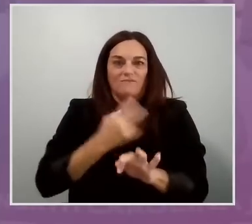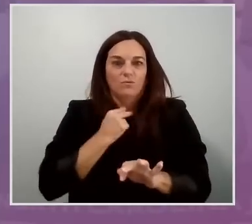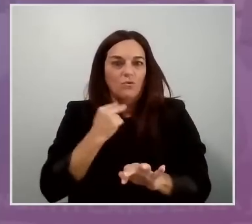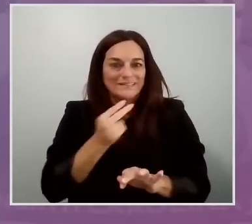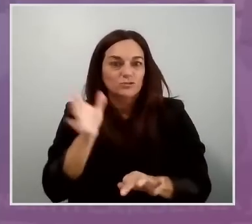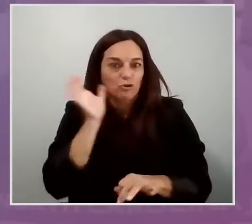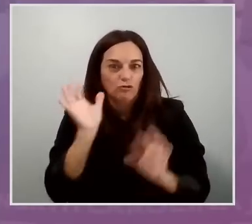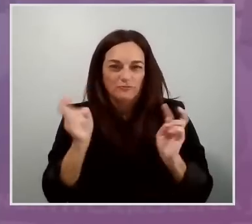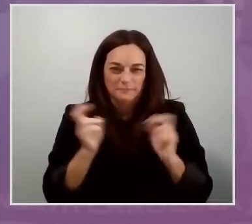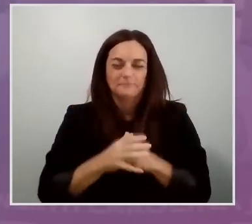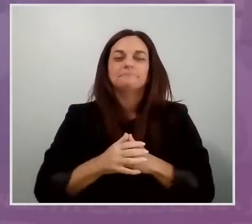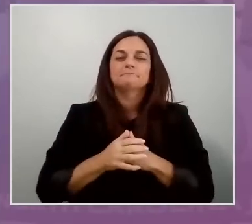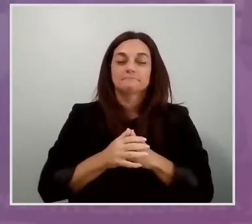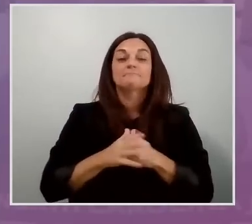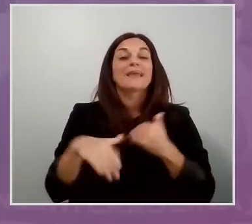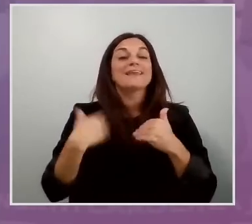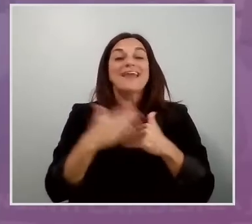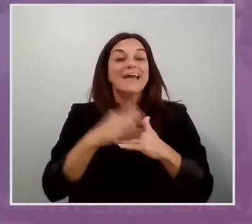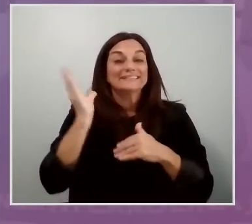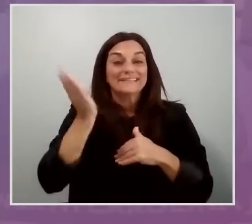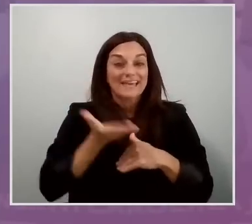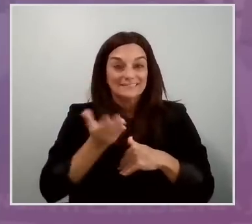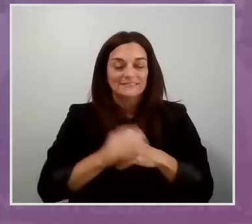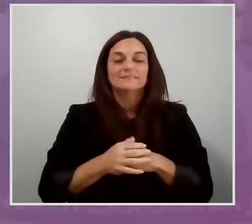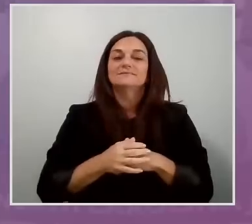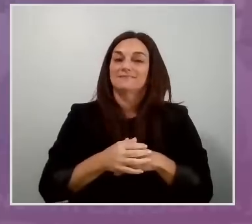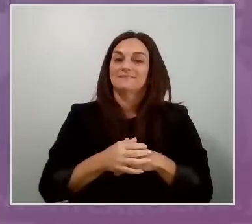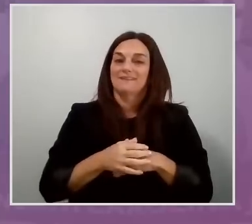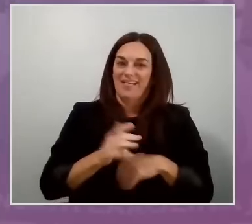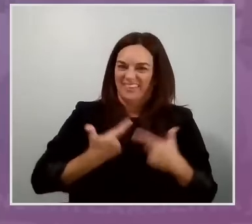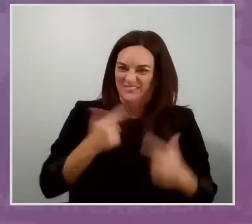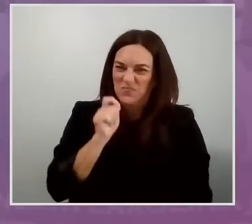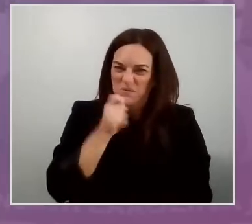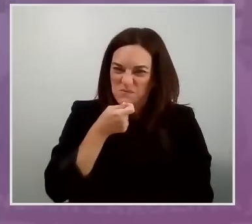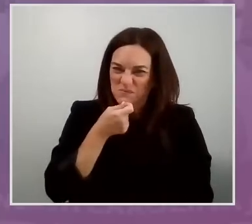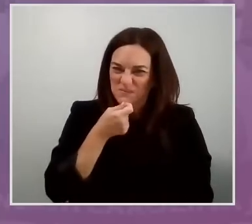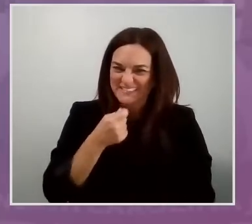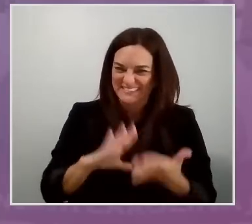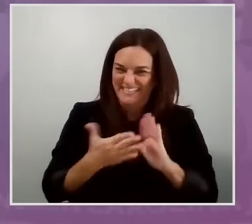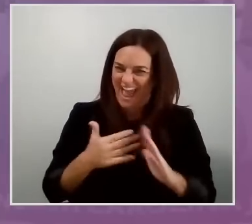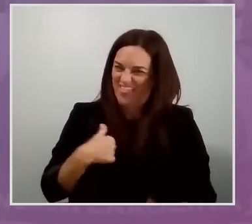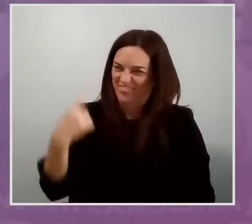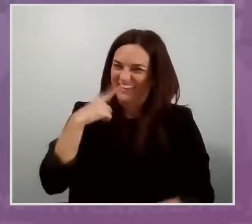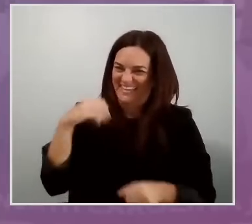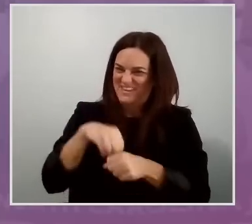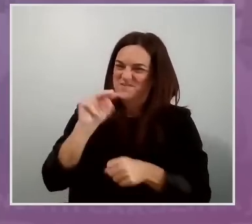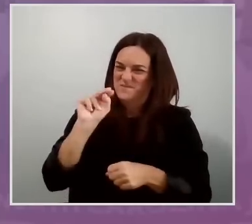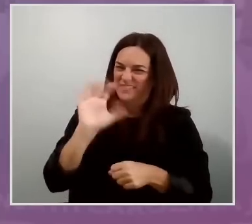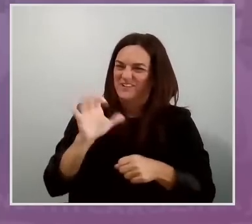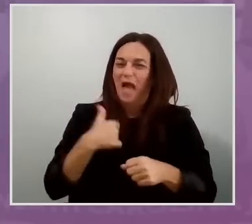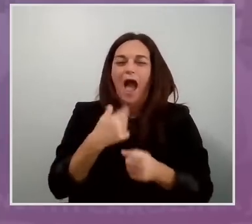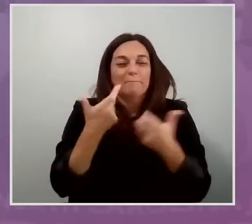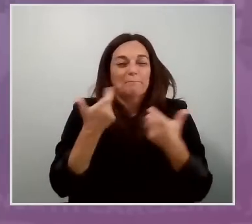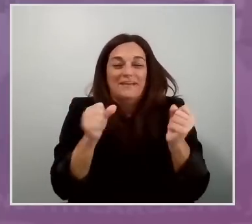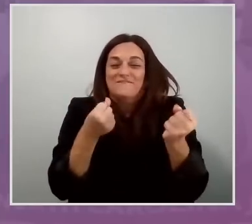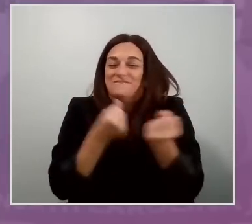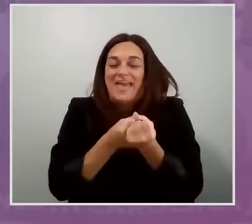SHOW UP IN WHATEVER WAY WE CAN TO HAVE OUR VOICES HEARD. OUR NEXT GUEST IS SOMEONE WHO